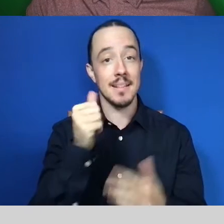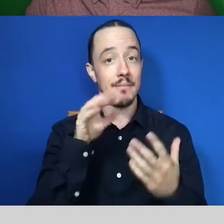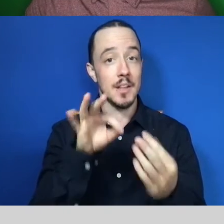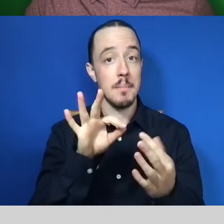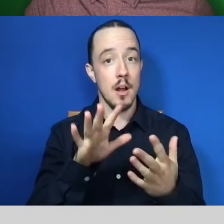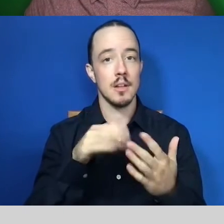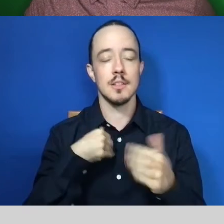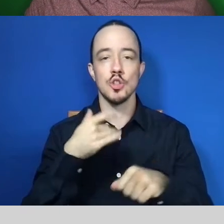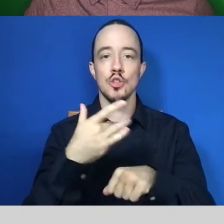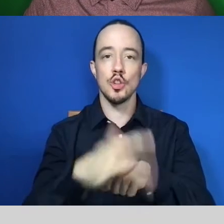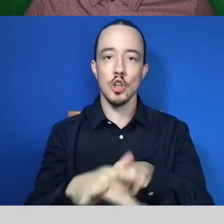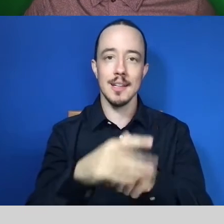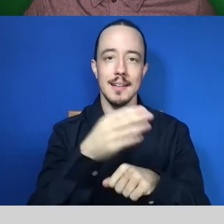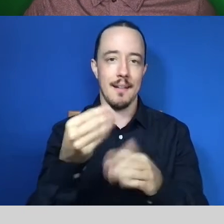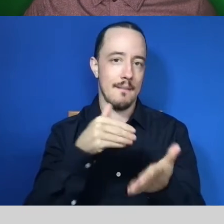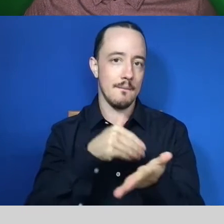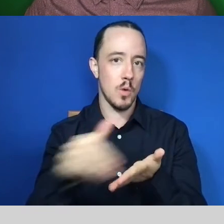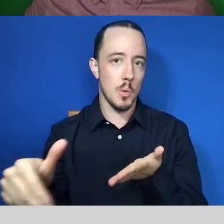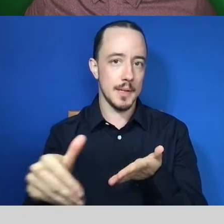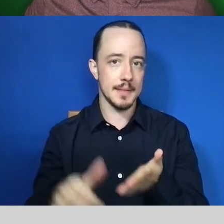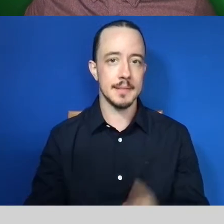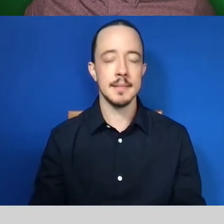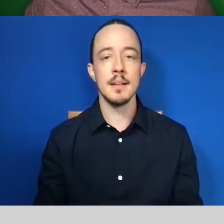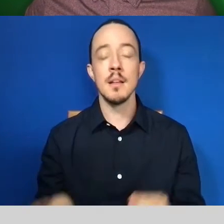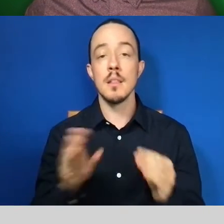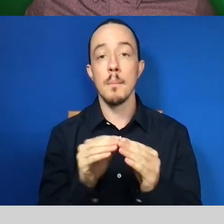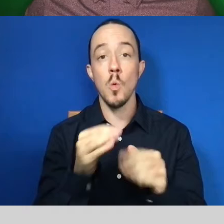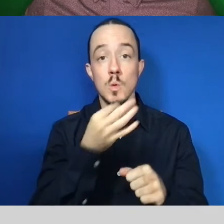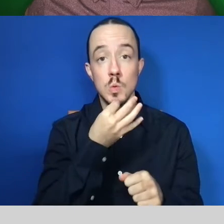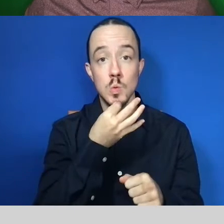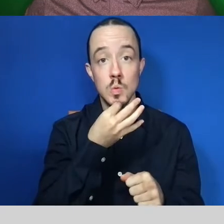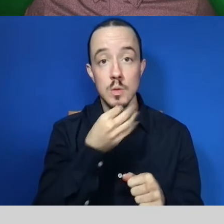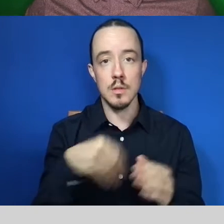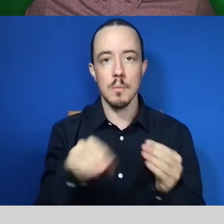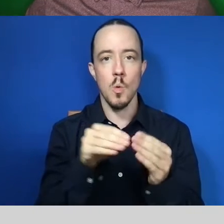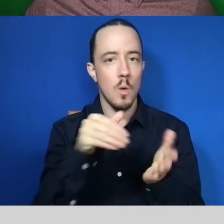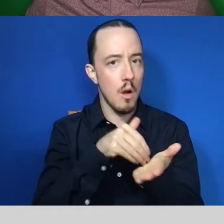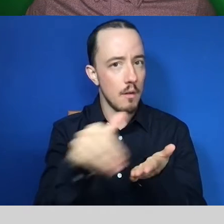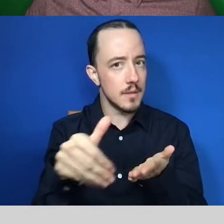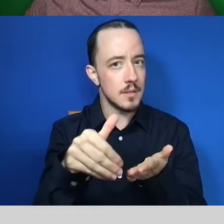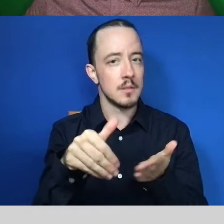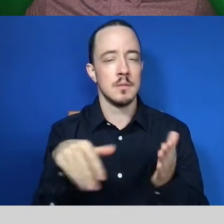The best feedback has also given that early frequent intervals. The tighter we make our feedback,